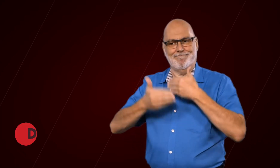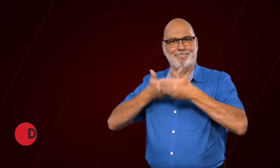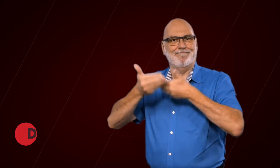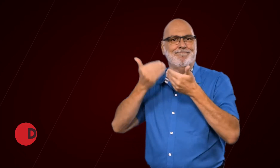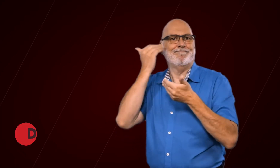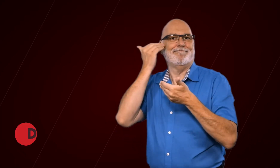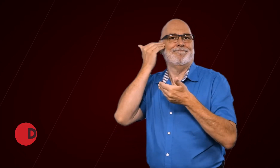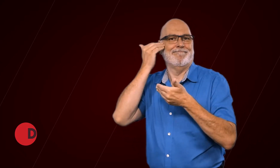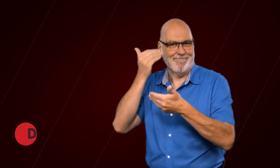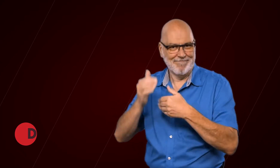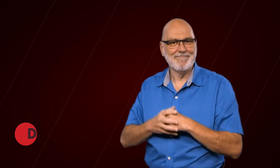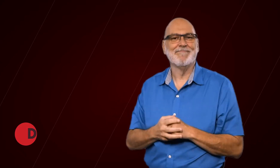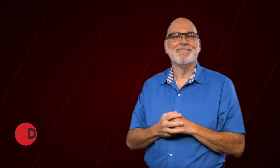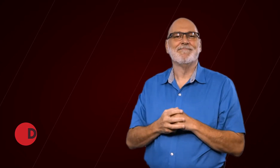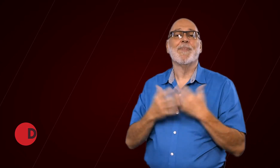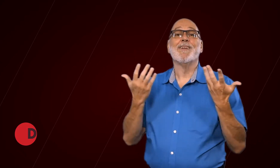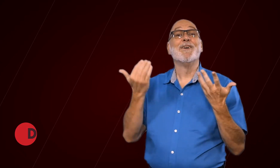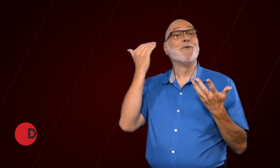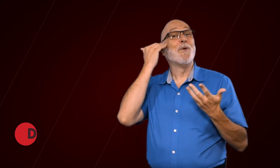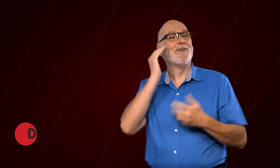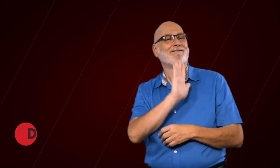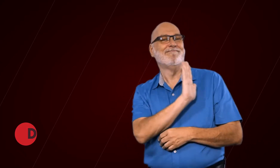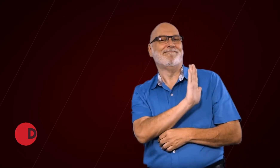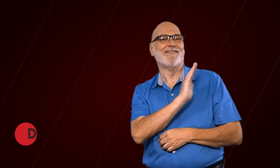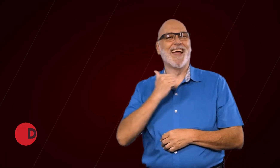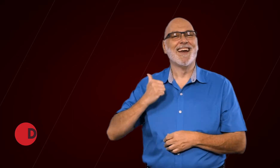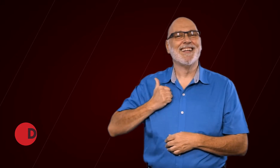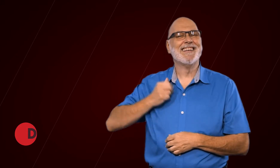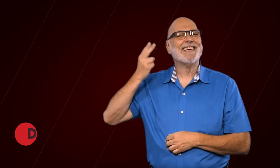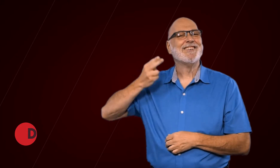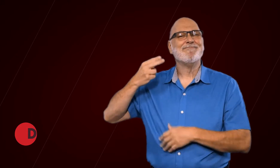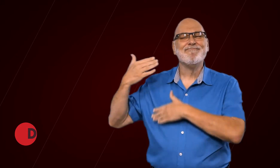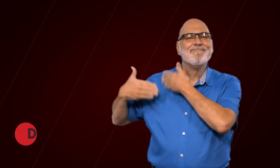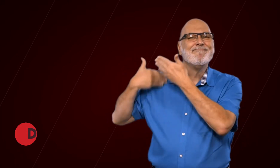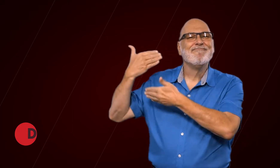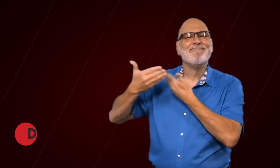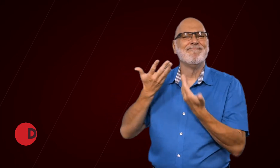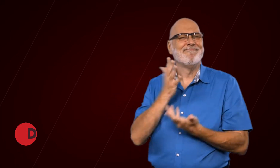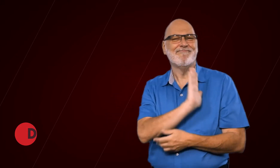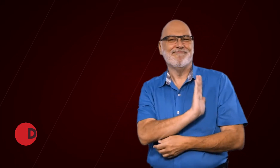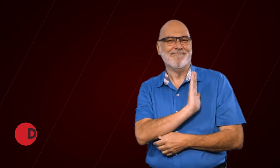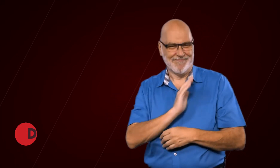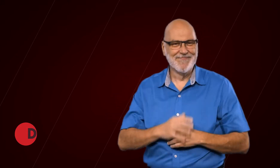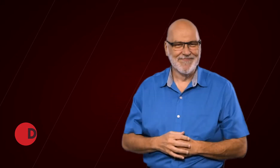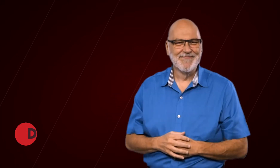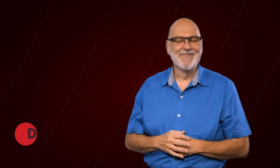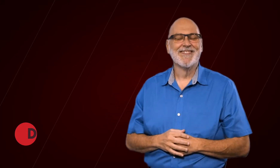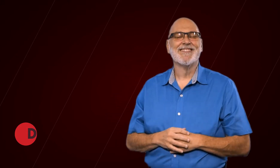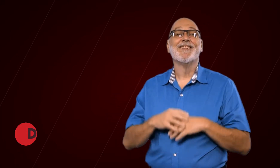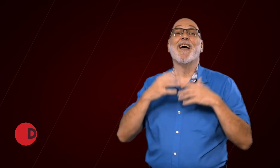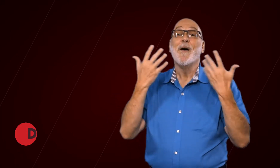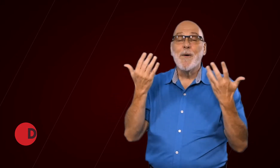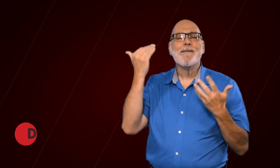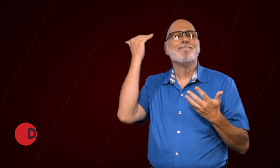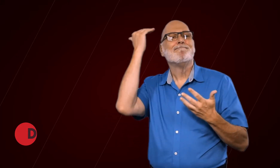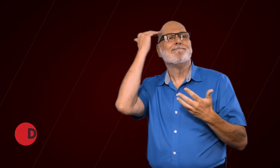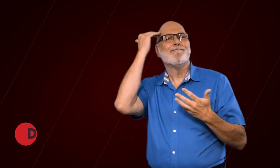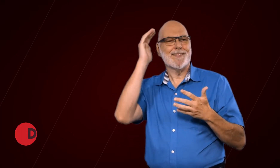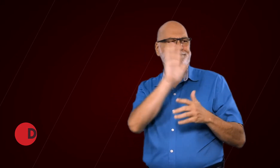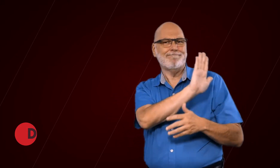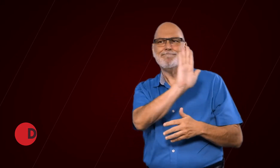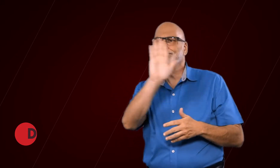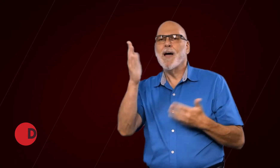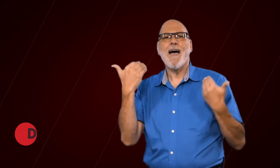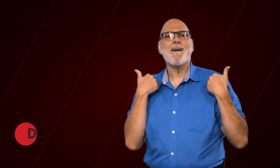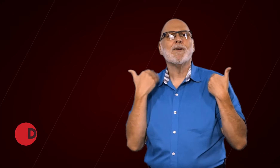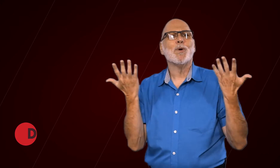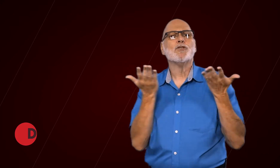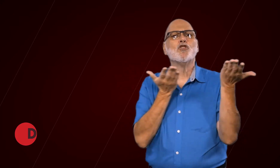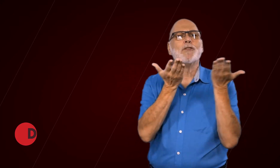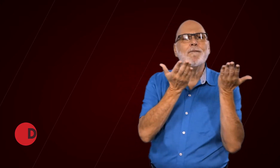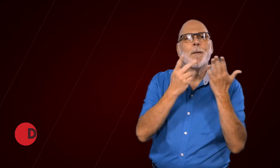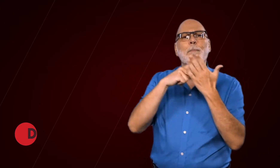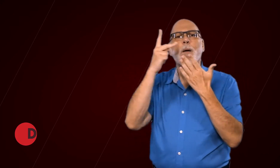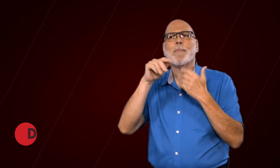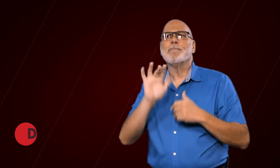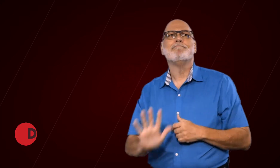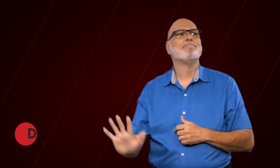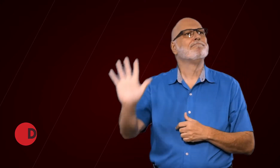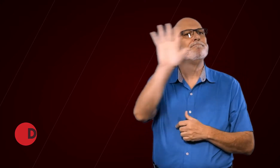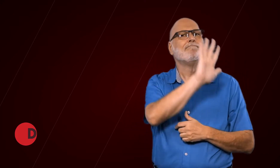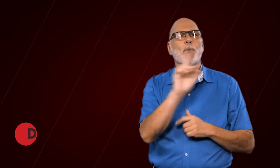getting to know Canada history and become familiar with services and